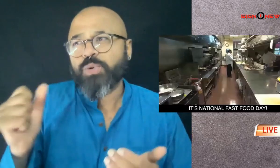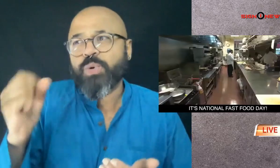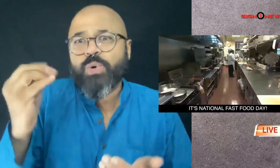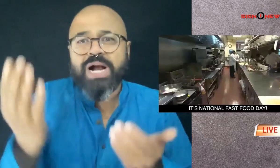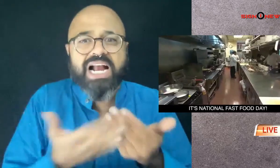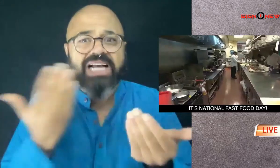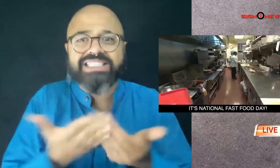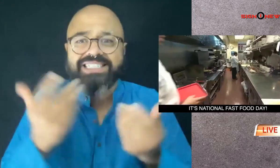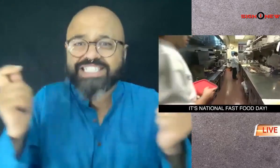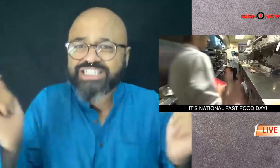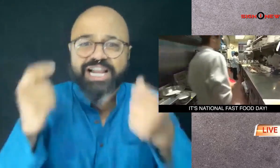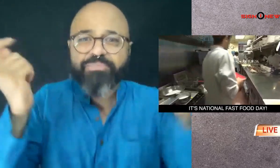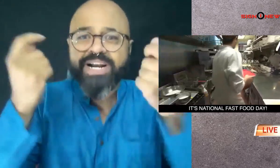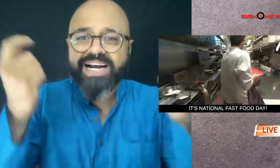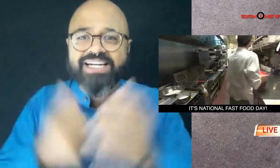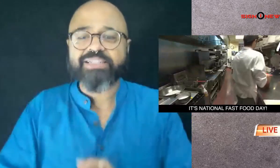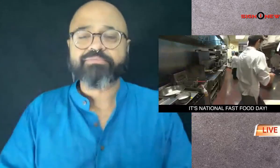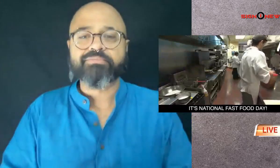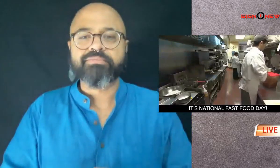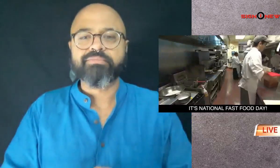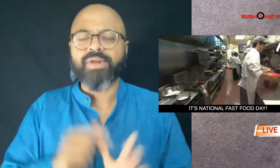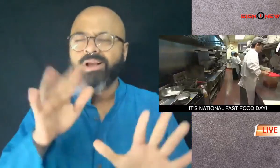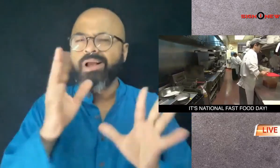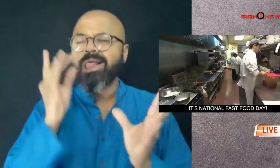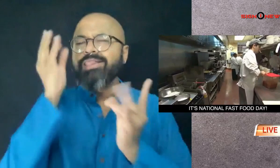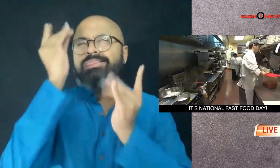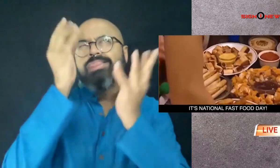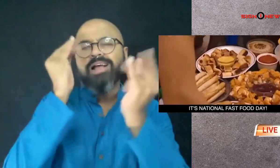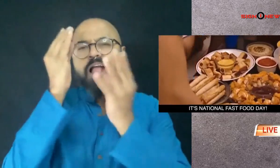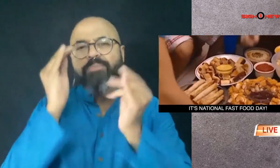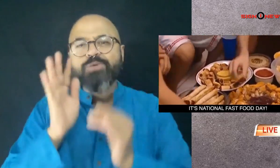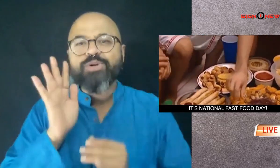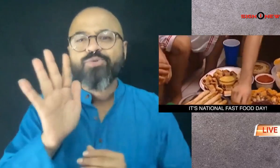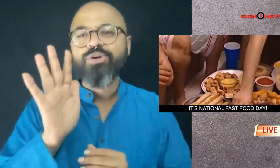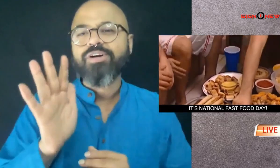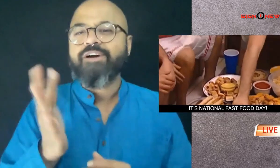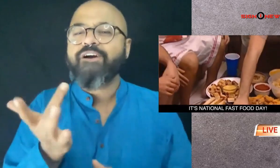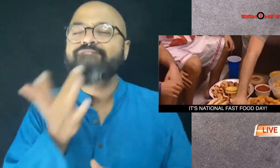and it is so easy to celebrate all you have to do is think about your favorite fast food